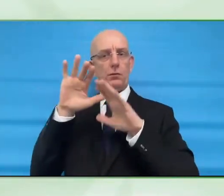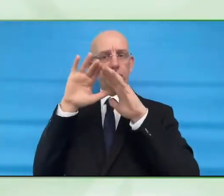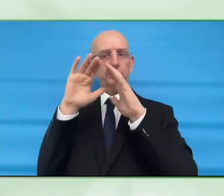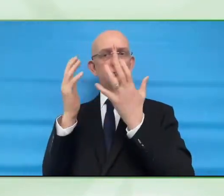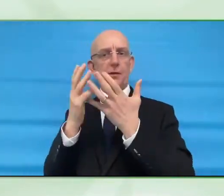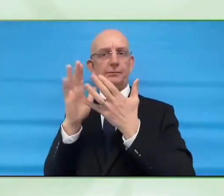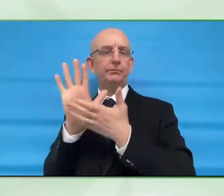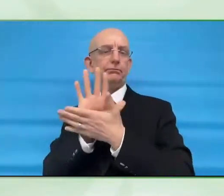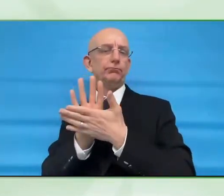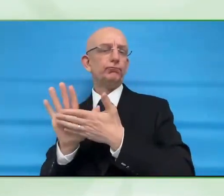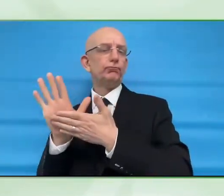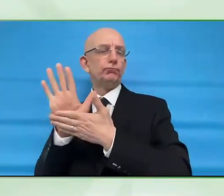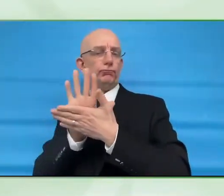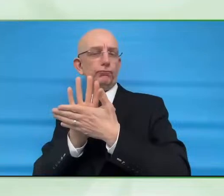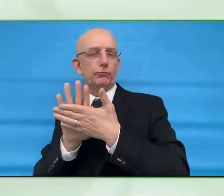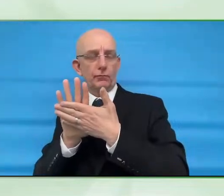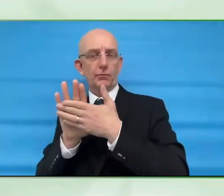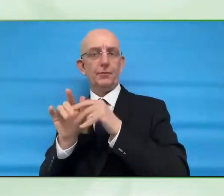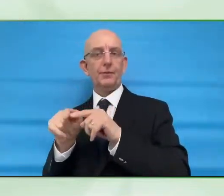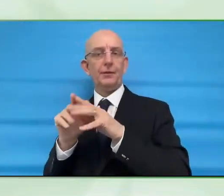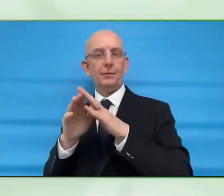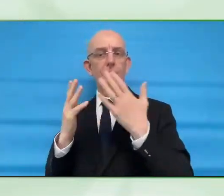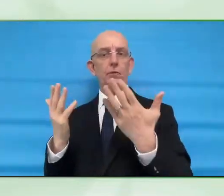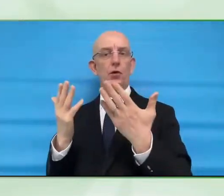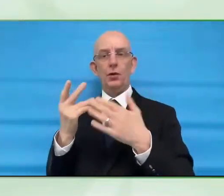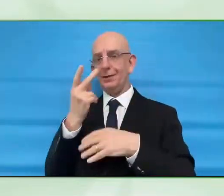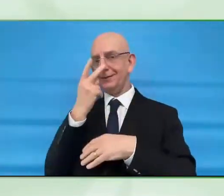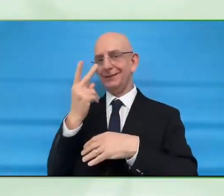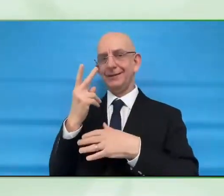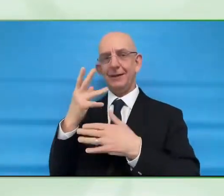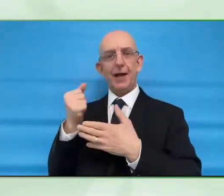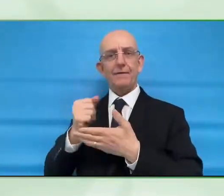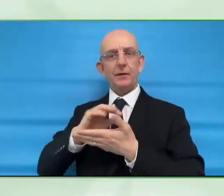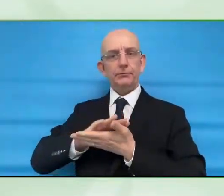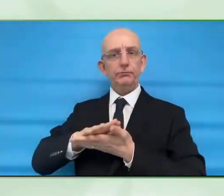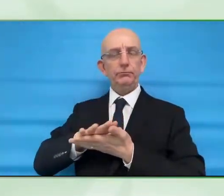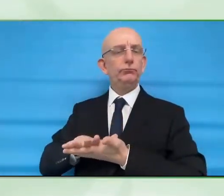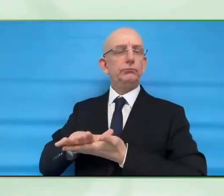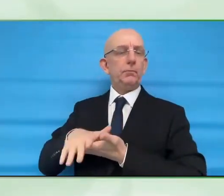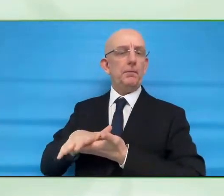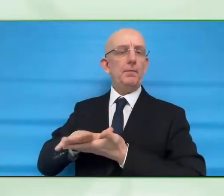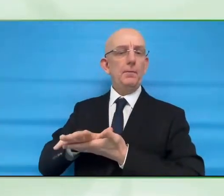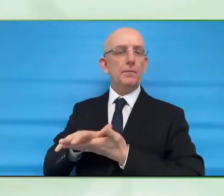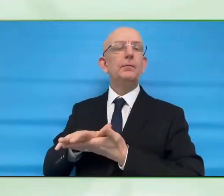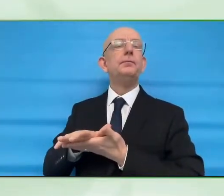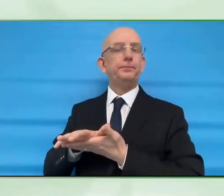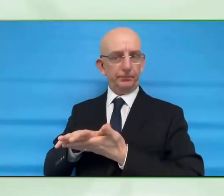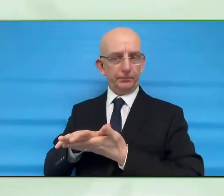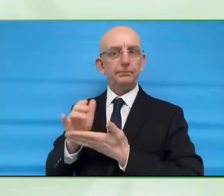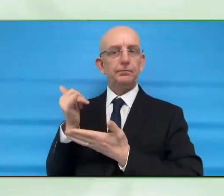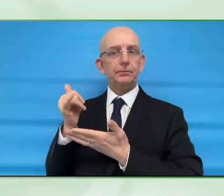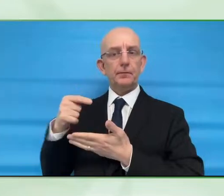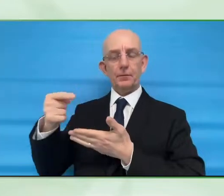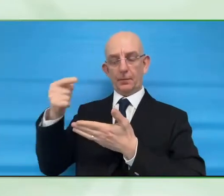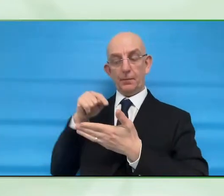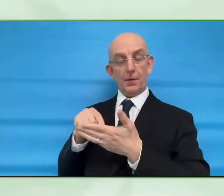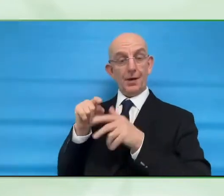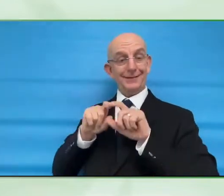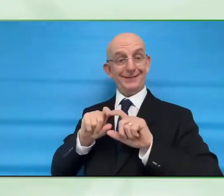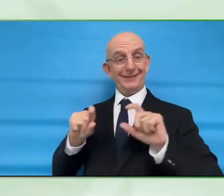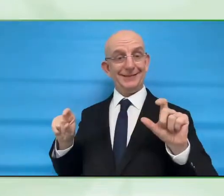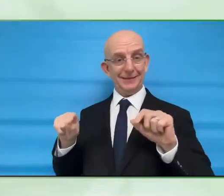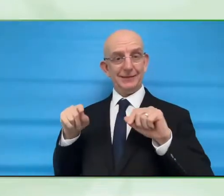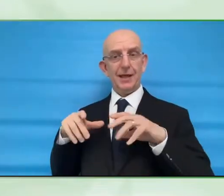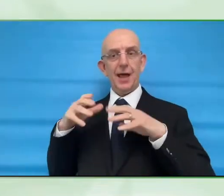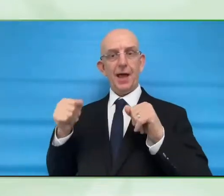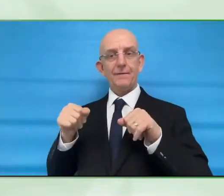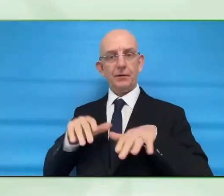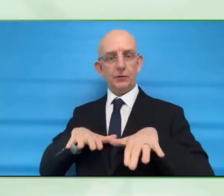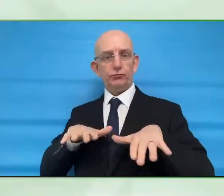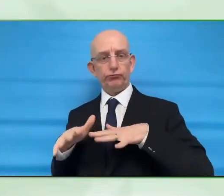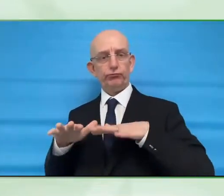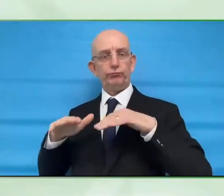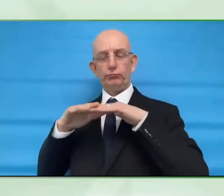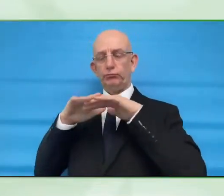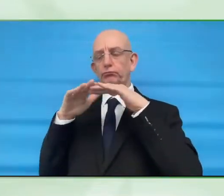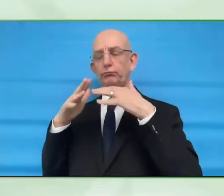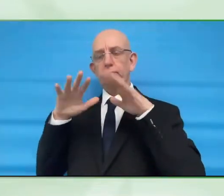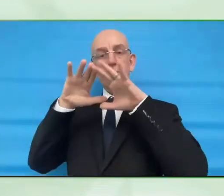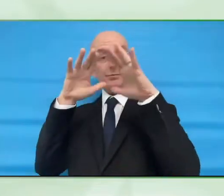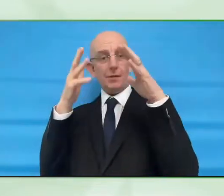across and it show you the changes in elevation.